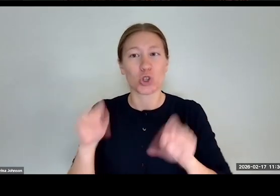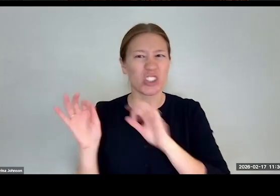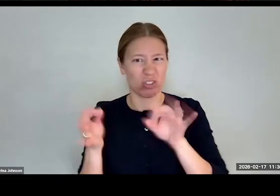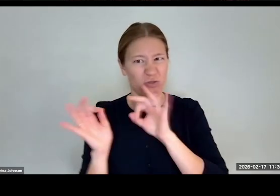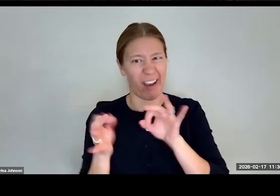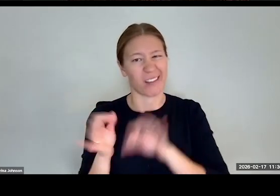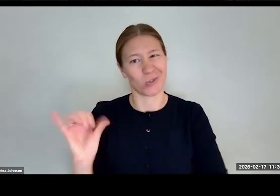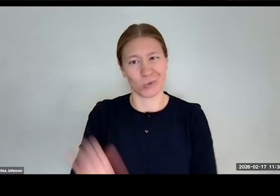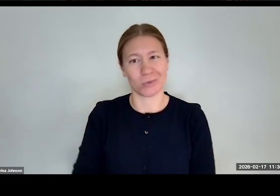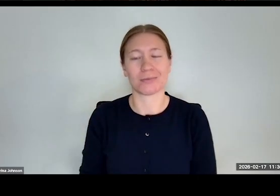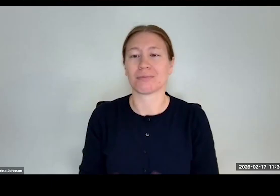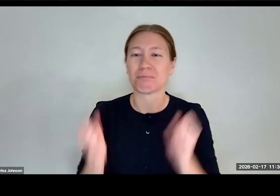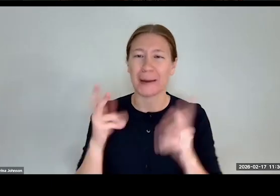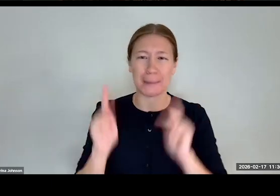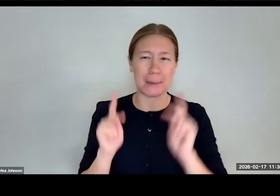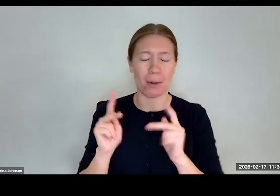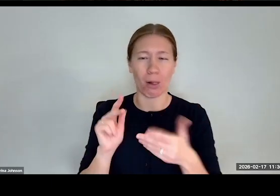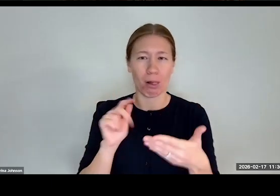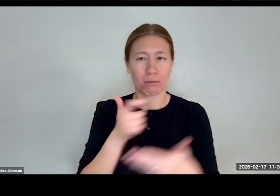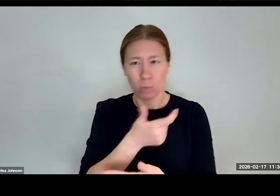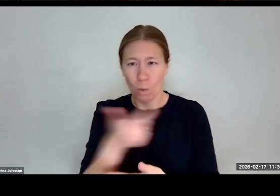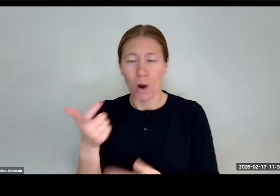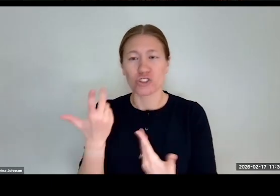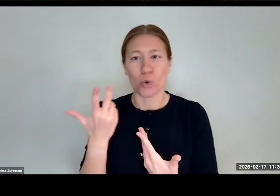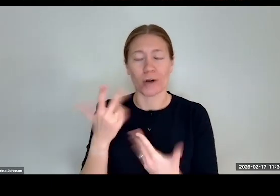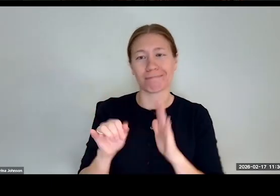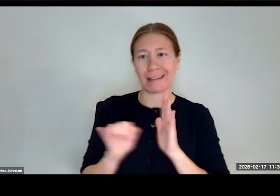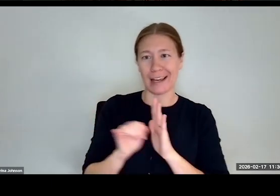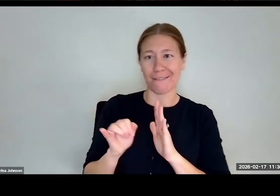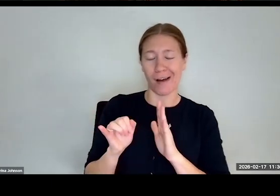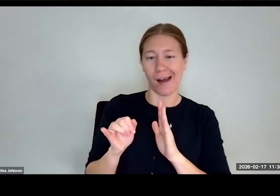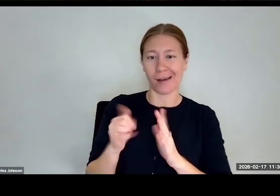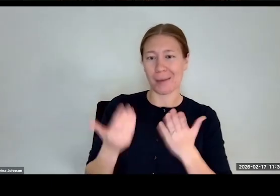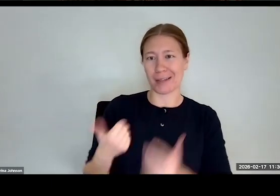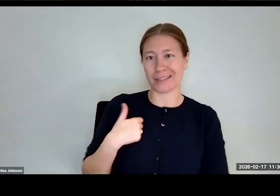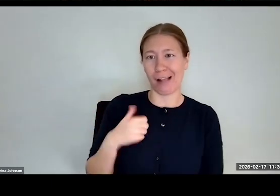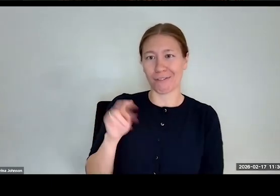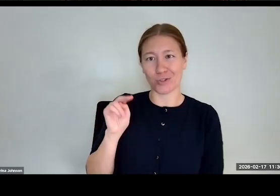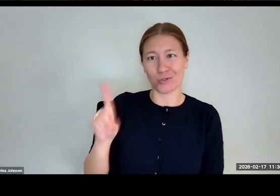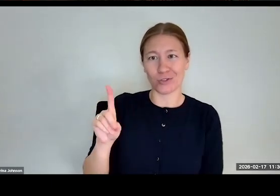So a number of individuals that are identify as neurodivergent can have challenges with distractibility.